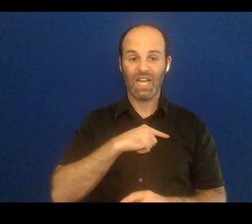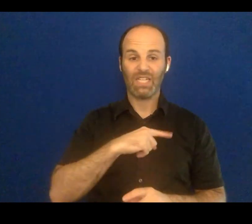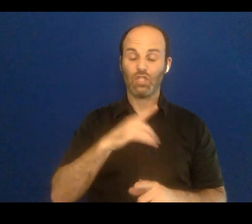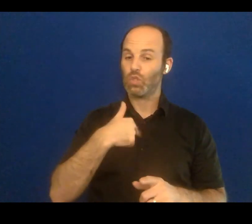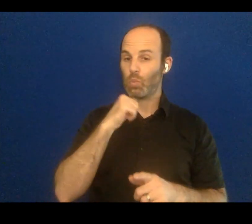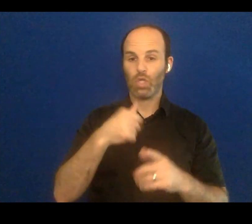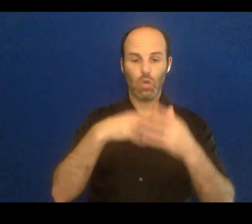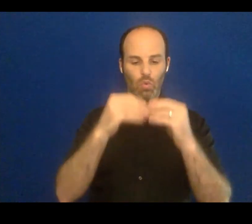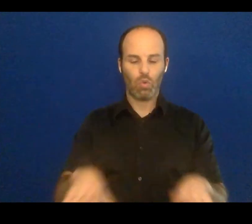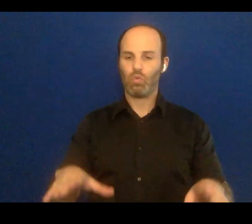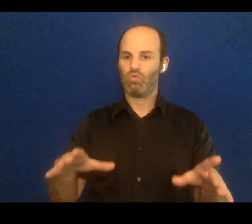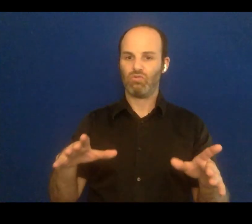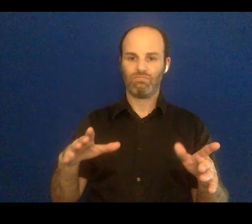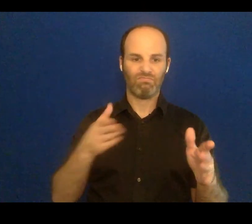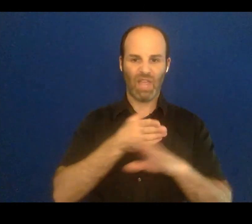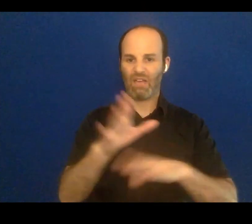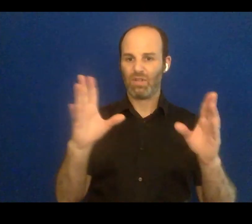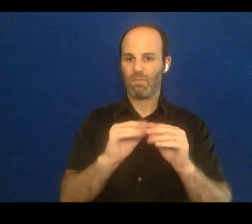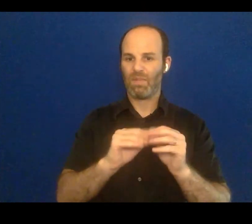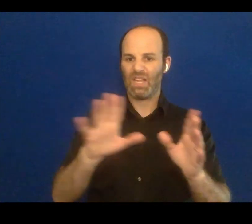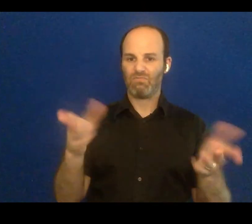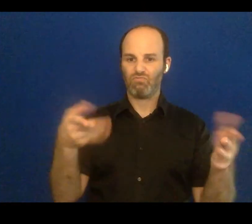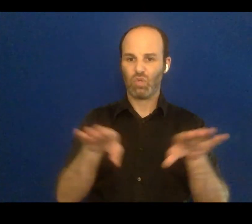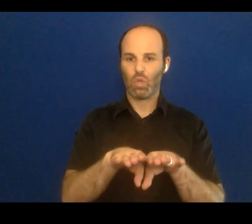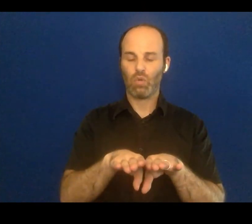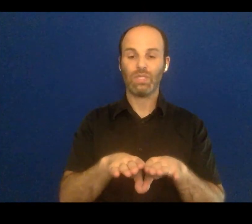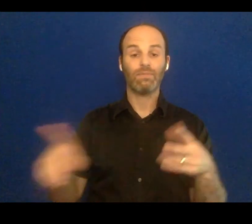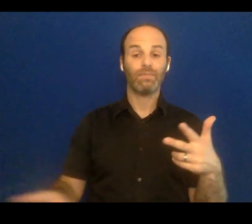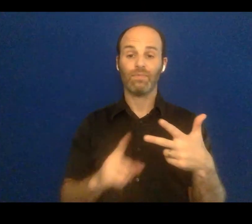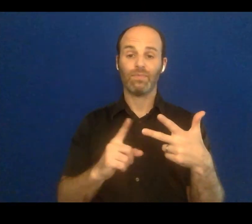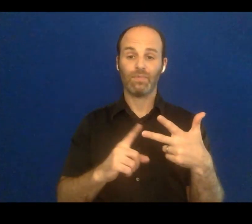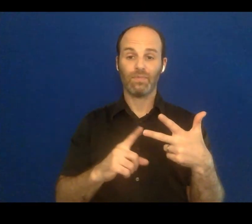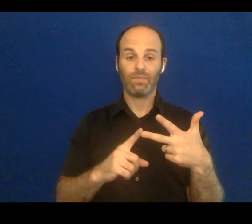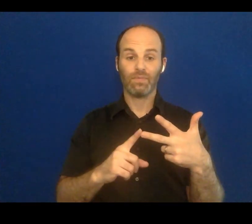DON'T LOSE IT AFTER THE MEETING? THE OTHER THING IS IT IS SORT OF